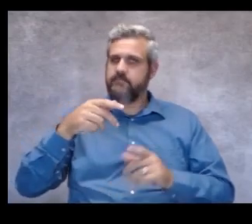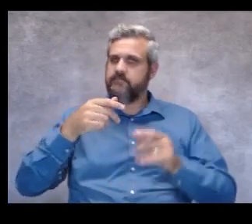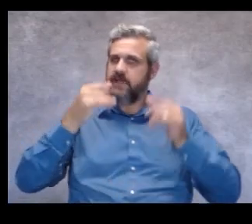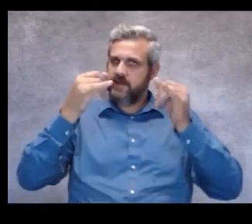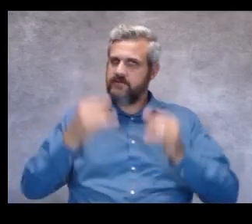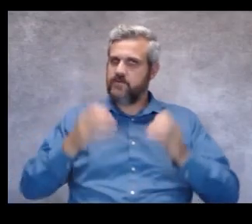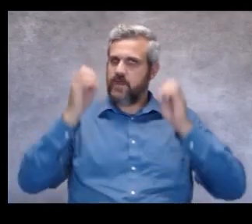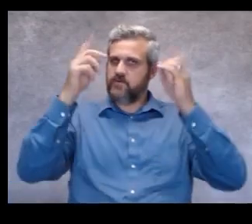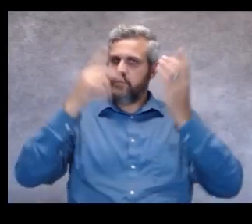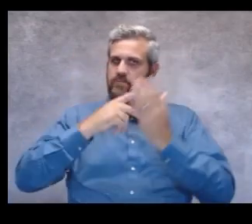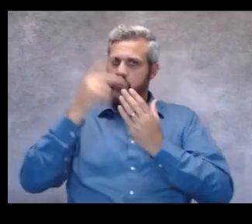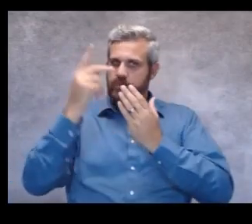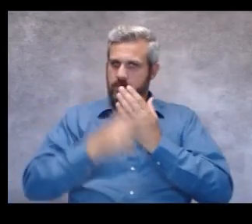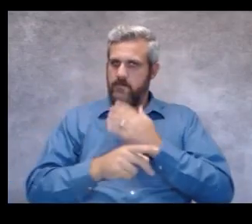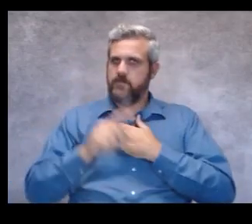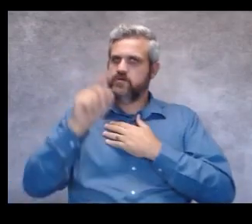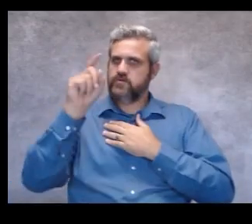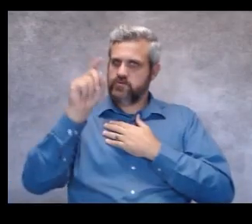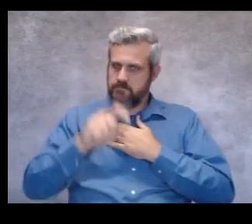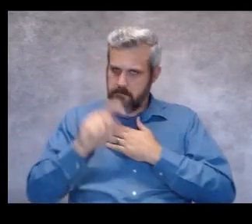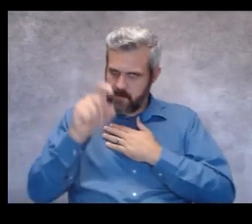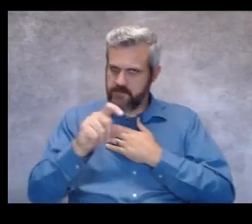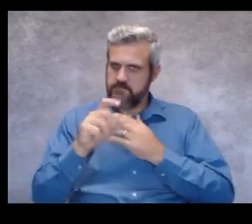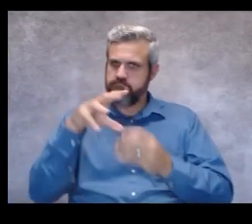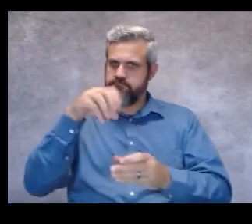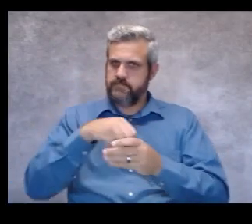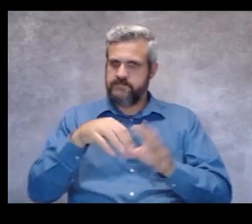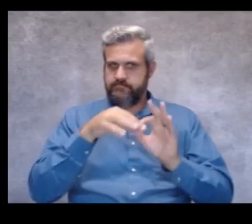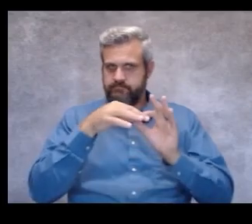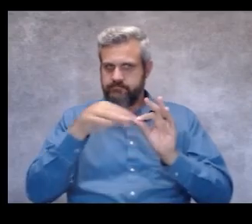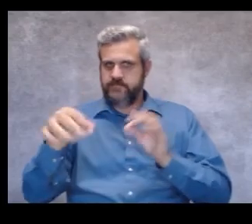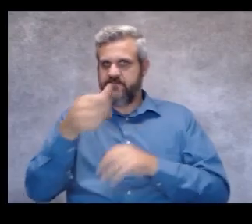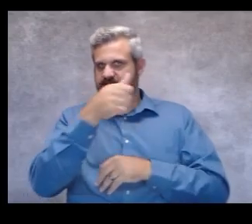individual education program, shall contain a statement of any individual